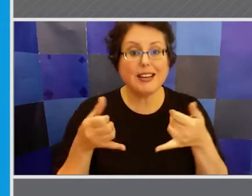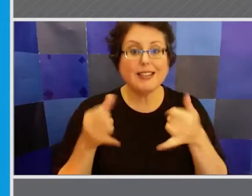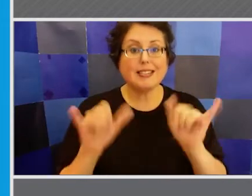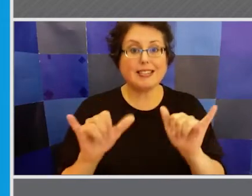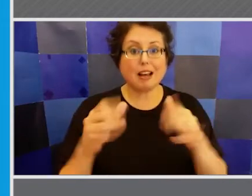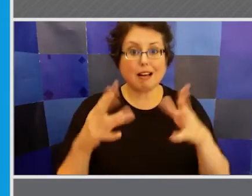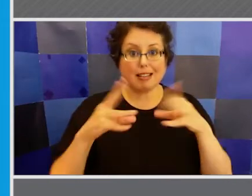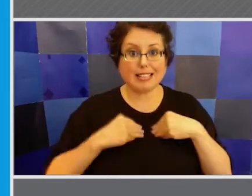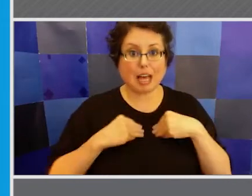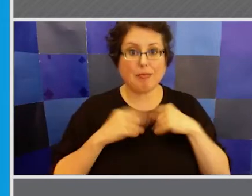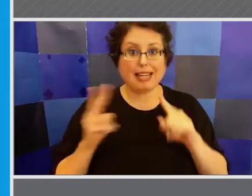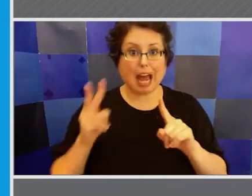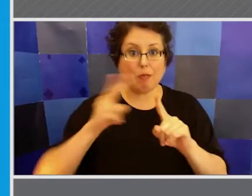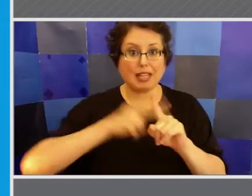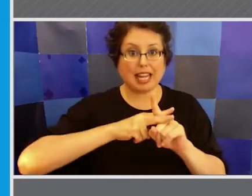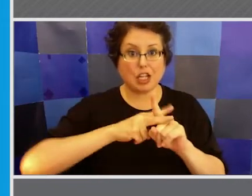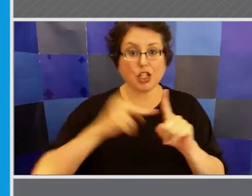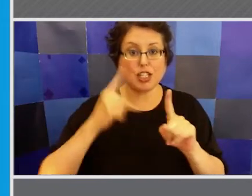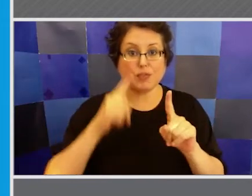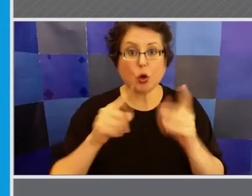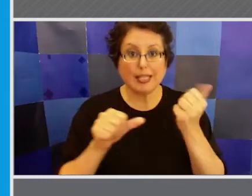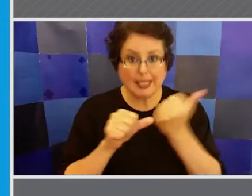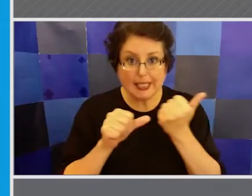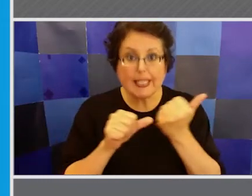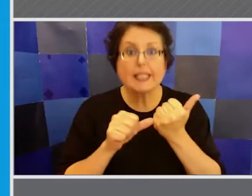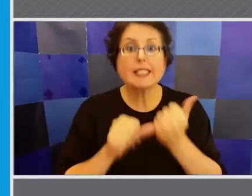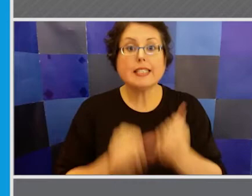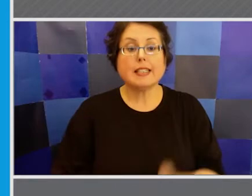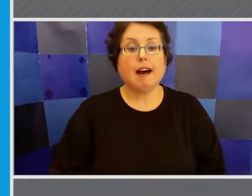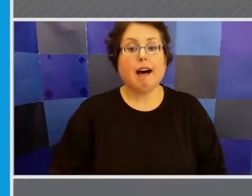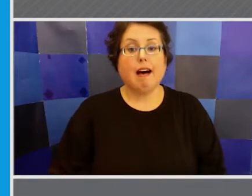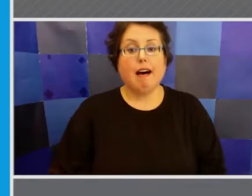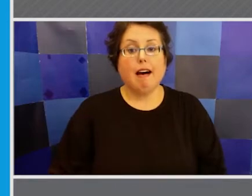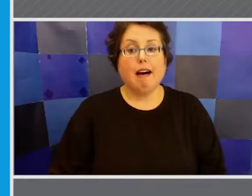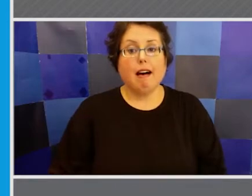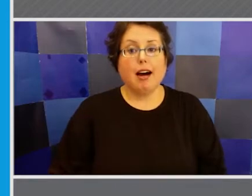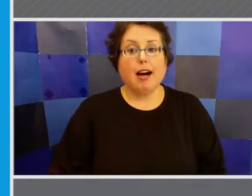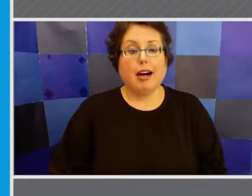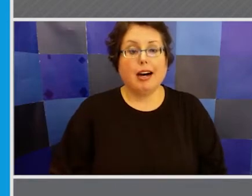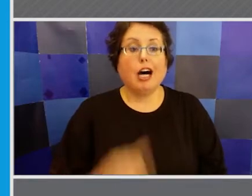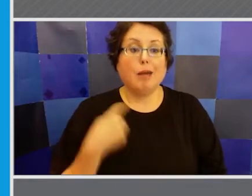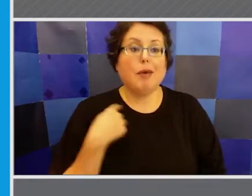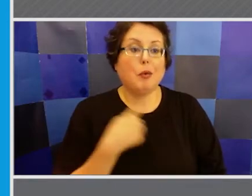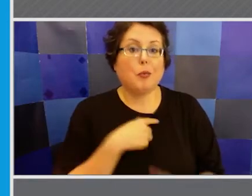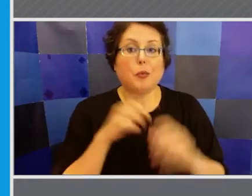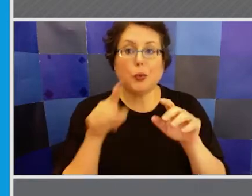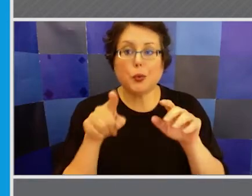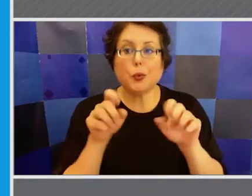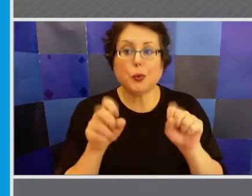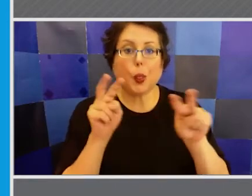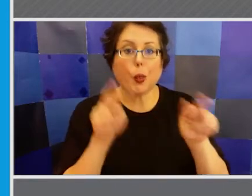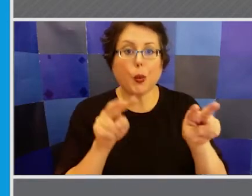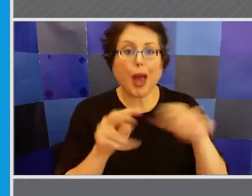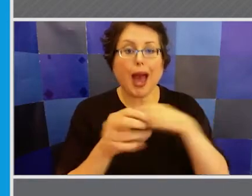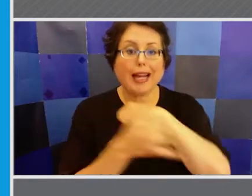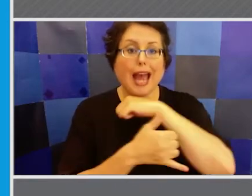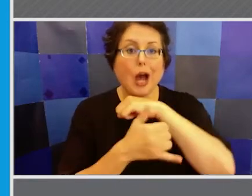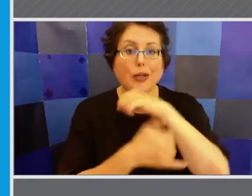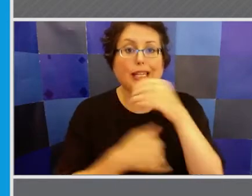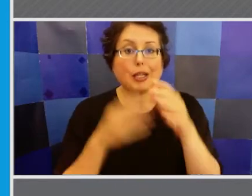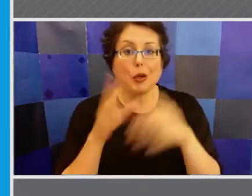for assistance and they can go to the county website for that for that program.